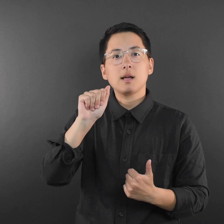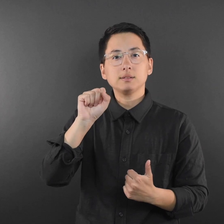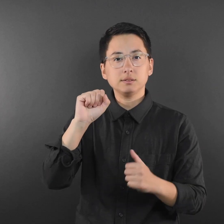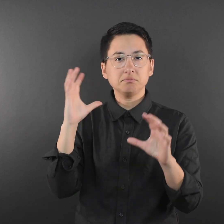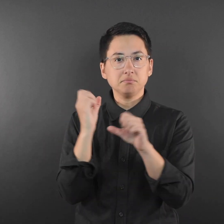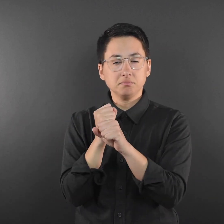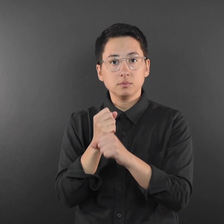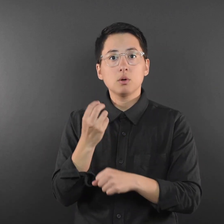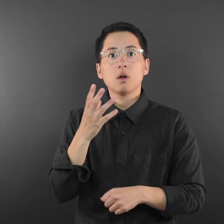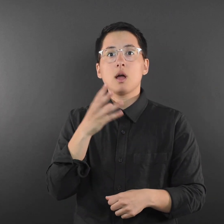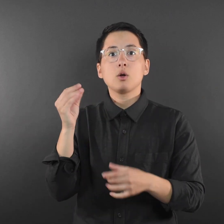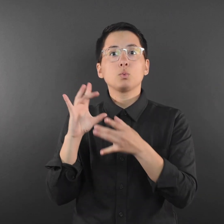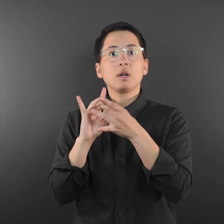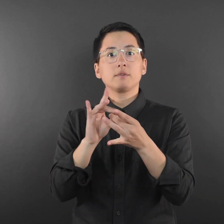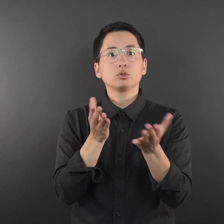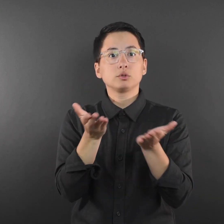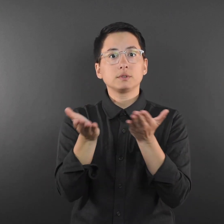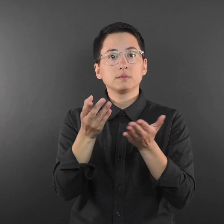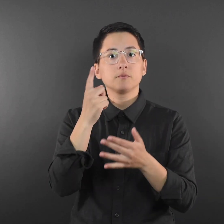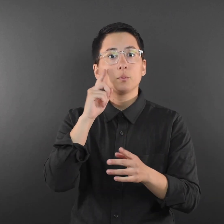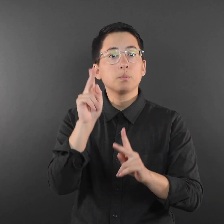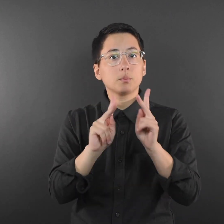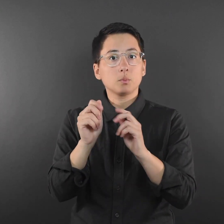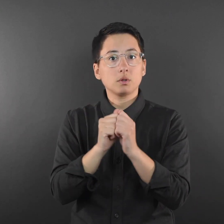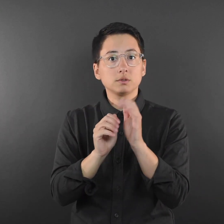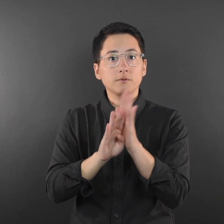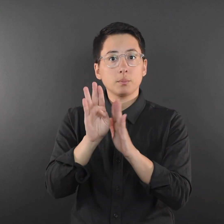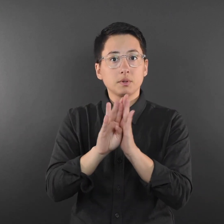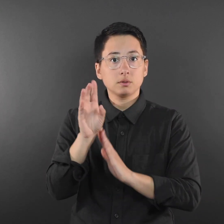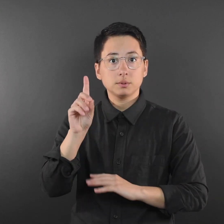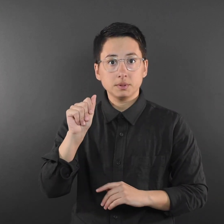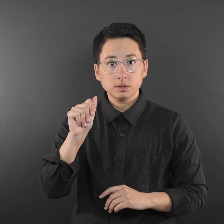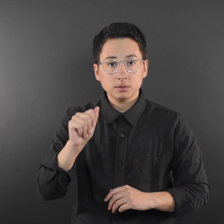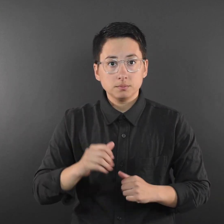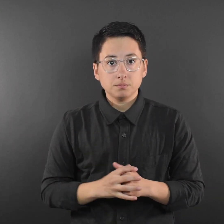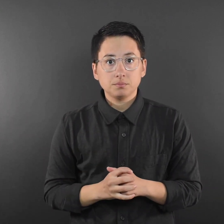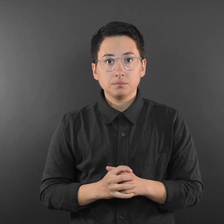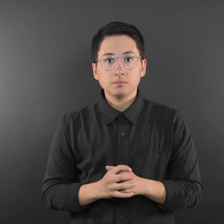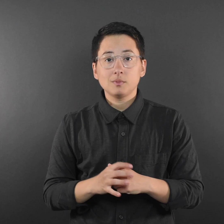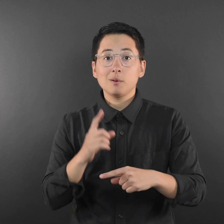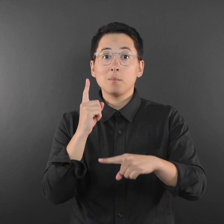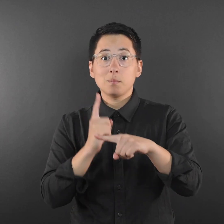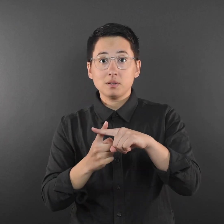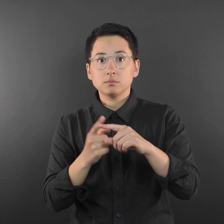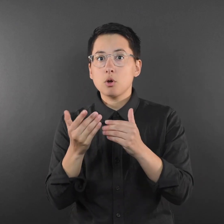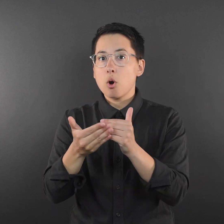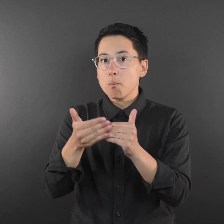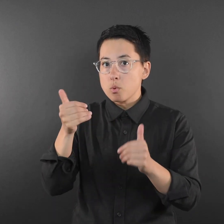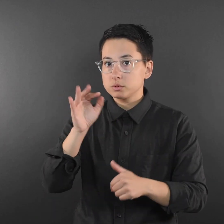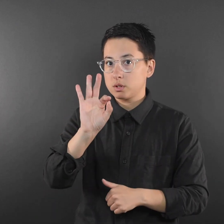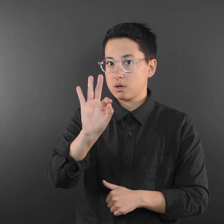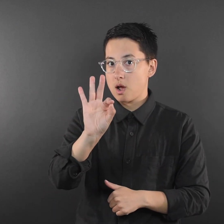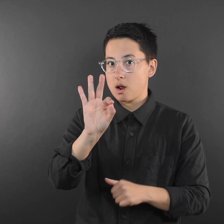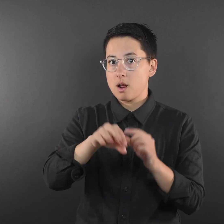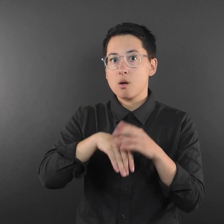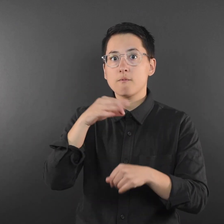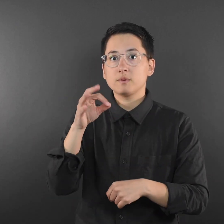and related services for people with developmental disabilities. Additionally, almost 9-out-of-10